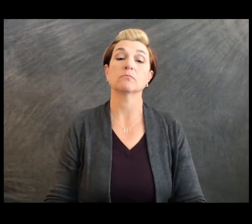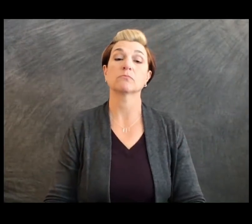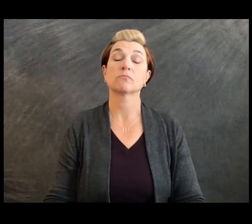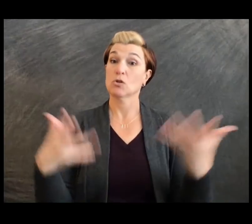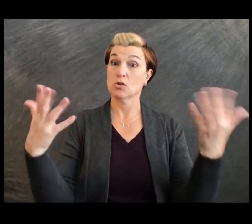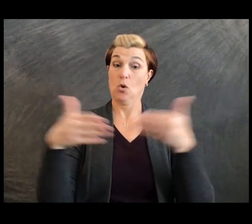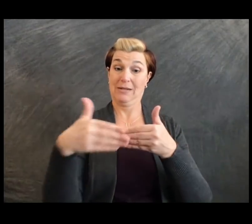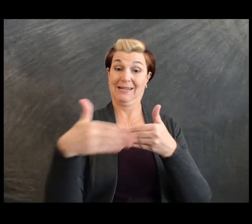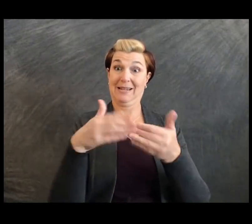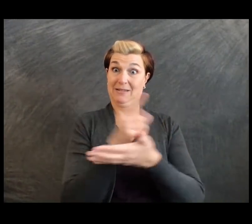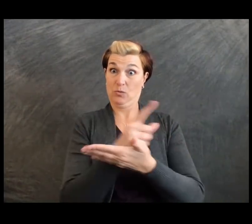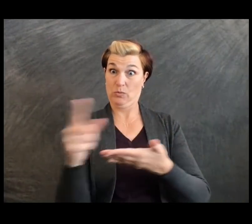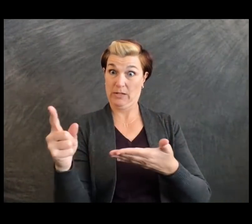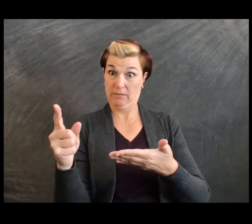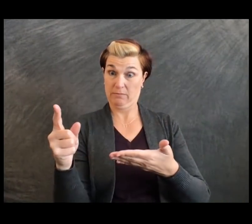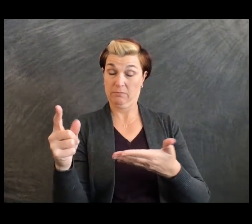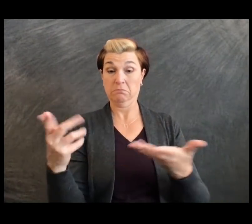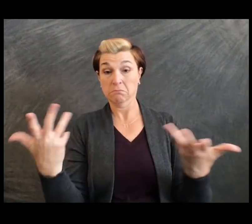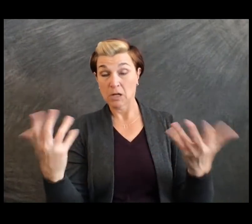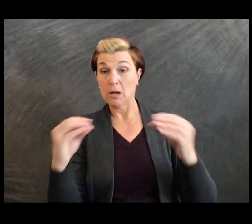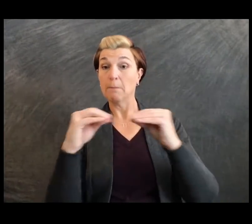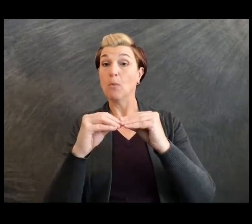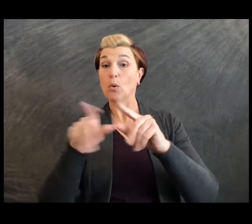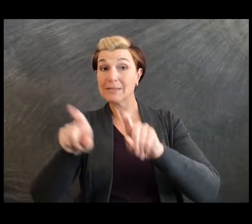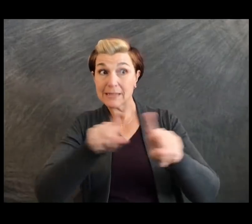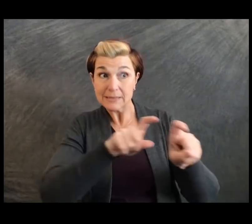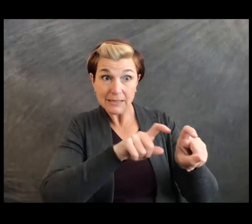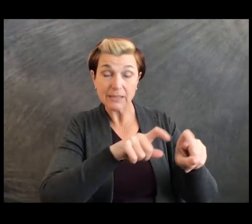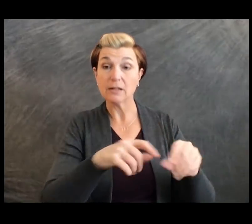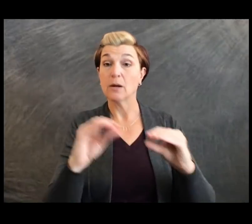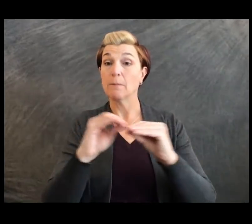as the great American healthcare industry continues to increase the